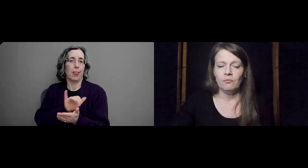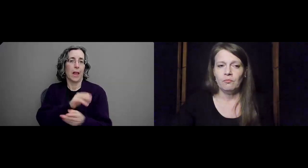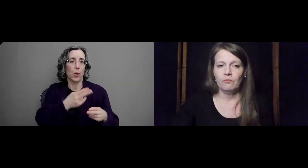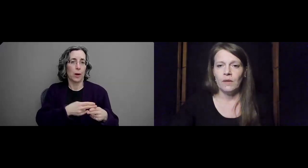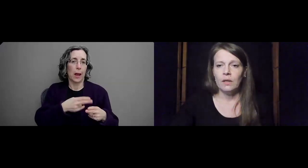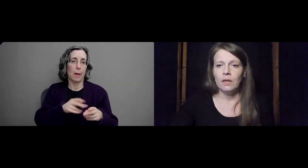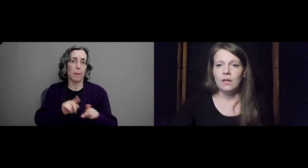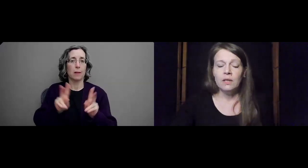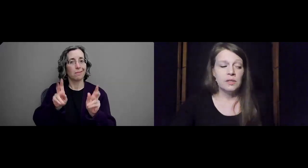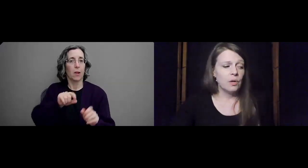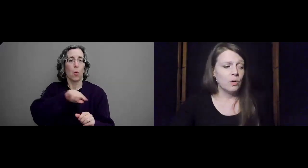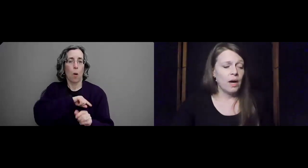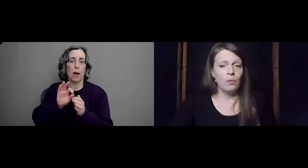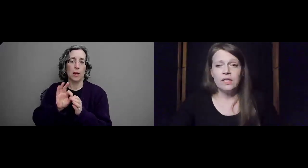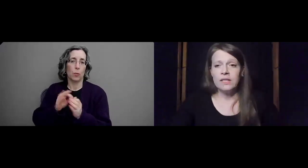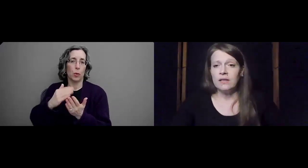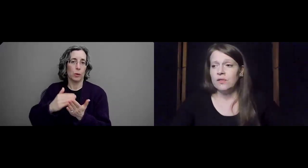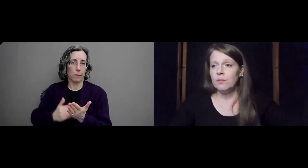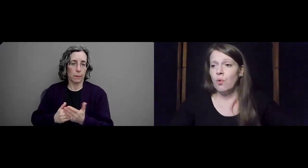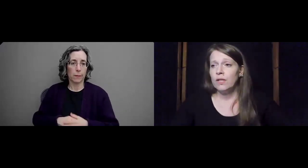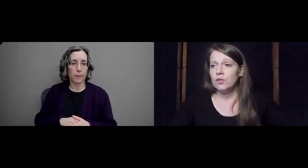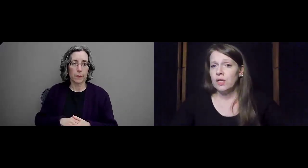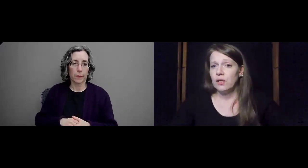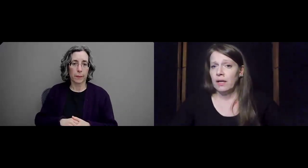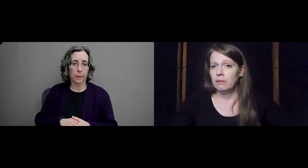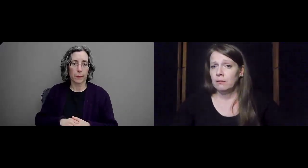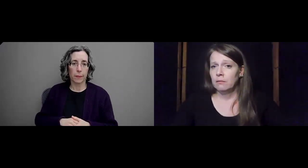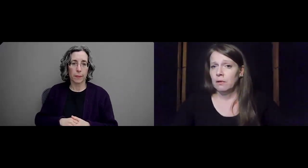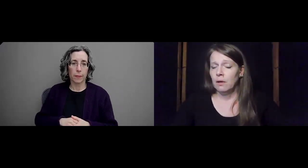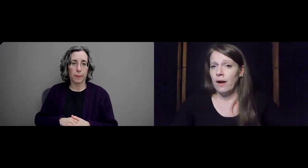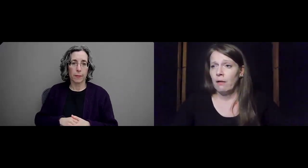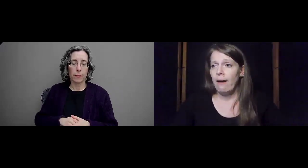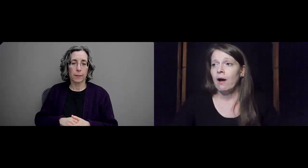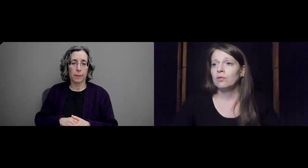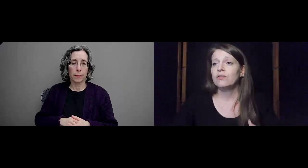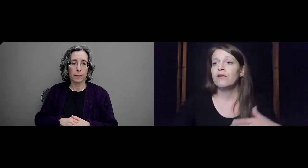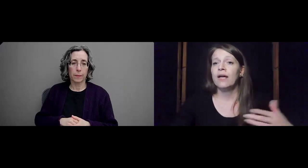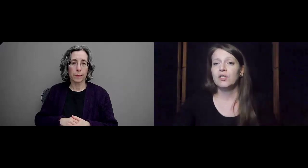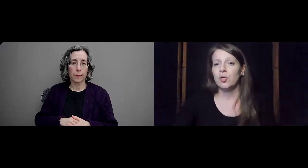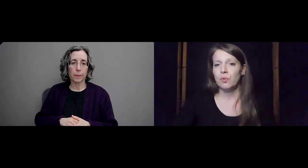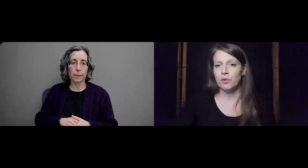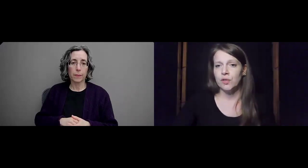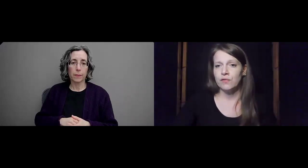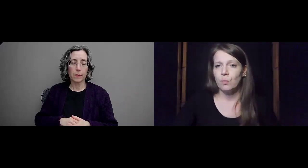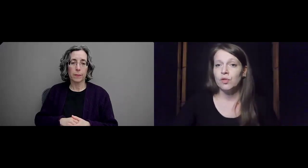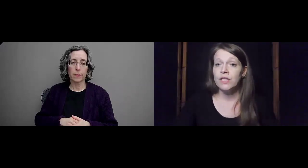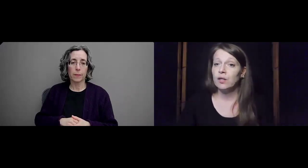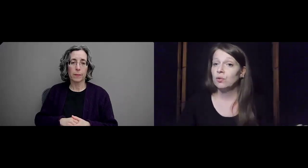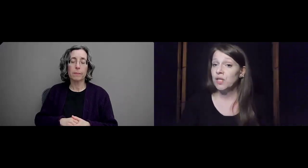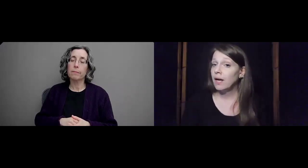"qualified interpreter" in the State of Virginia. Interpreters might be screened or nationally certified in Virginia in order to be able to, for instance, be listed in our directory of qualified interpreters.